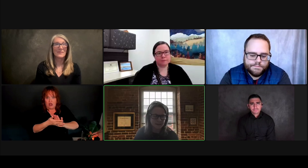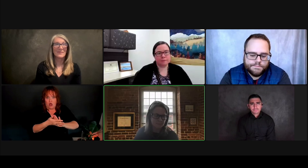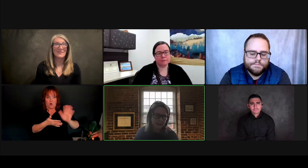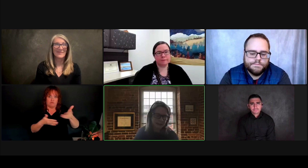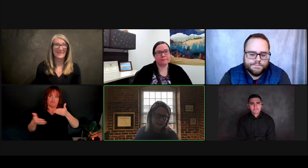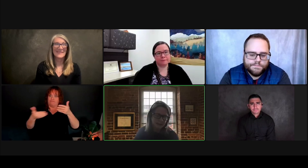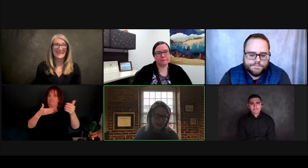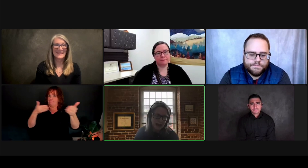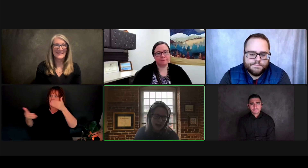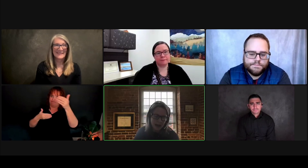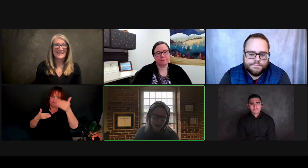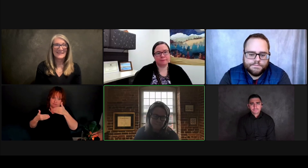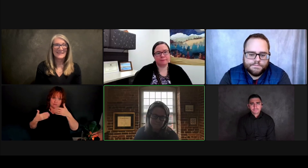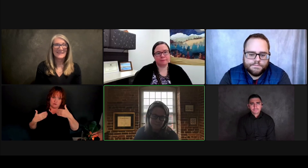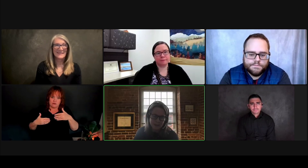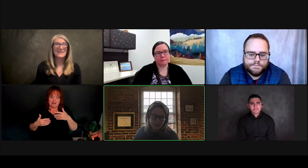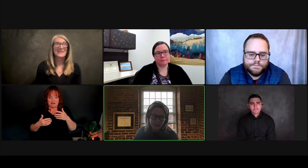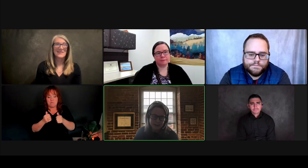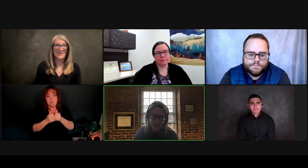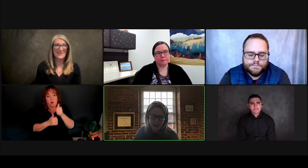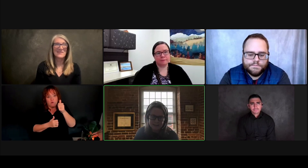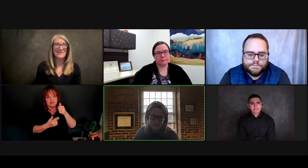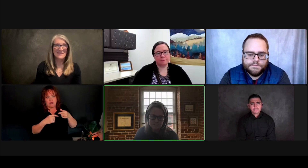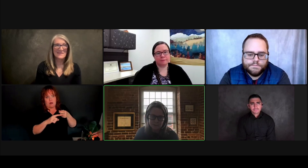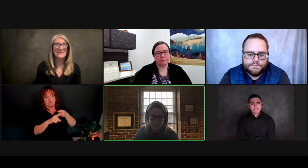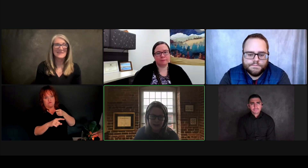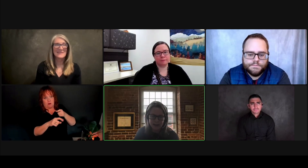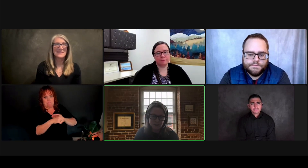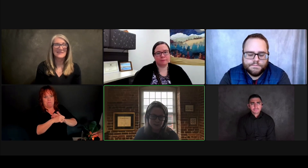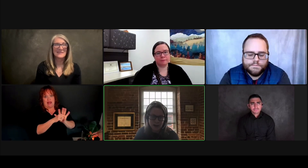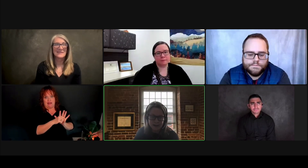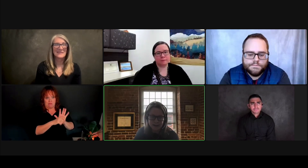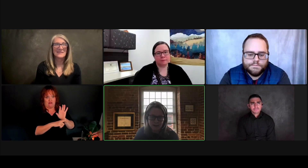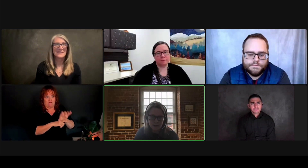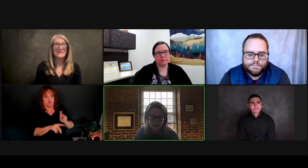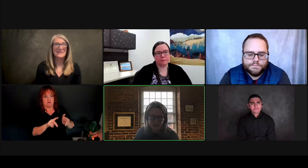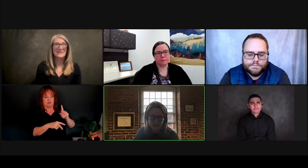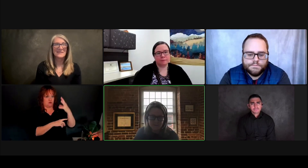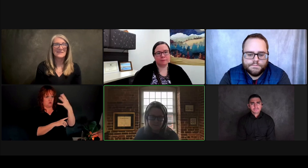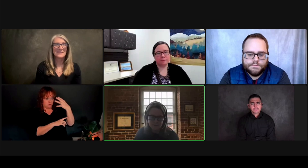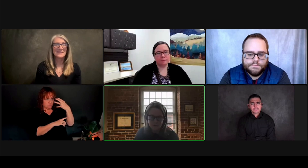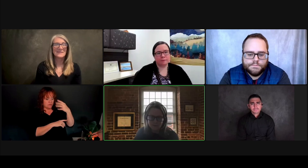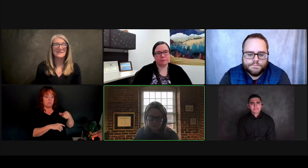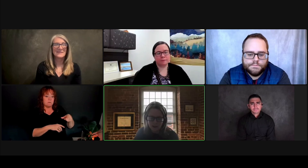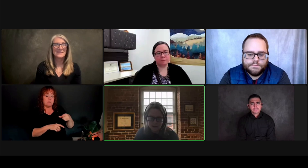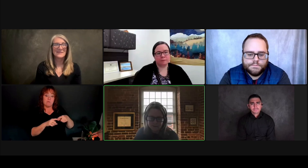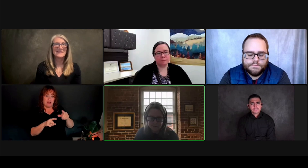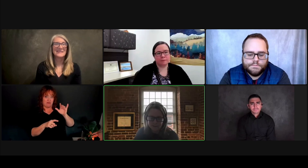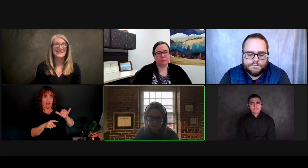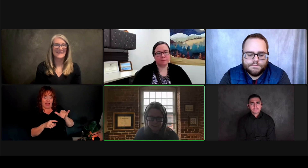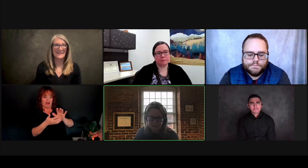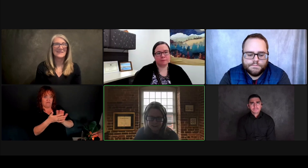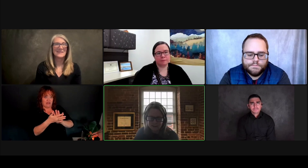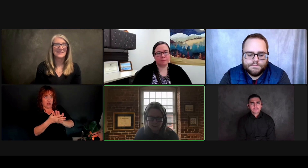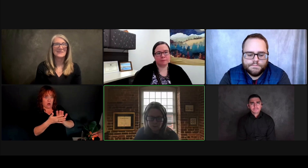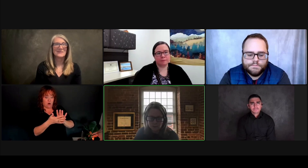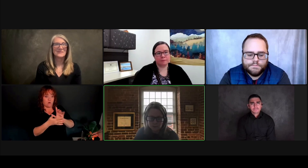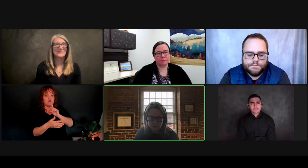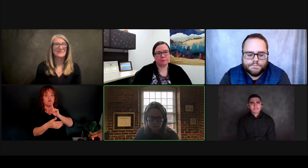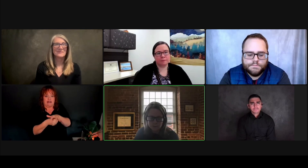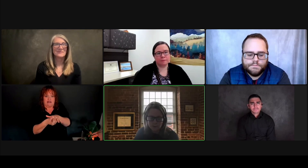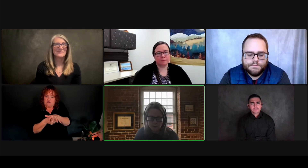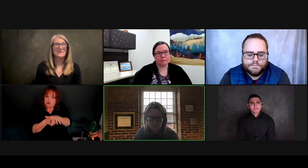but it has put a strain on a lot of different schools